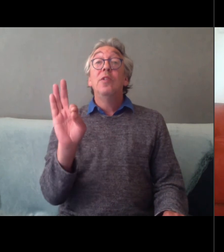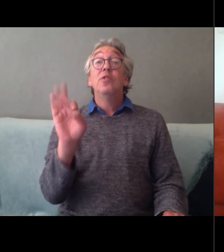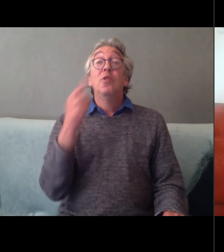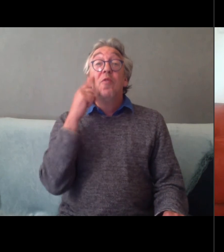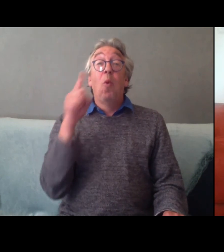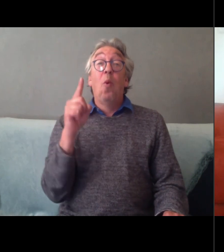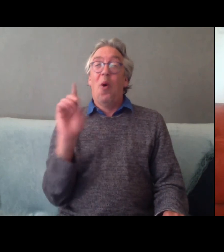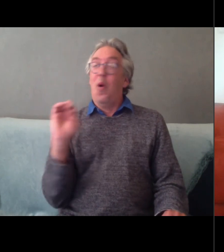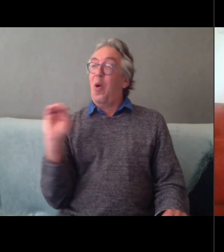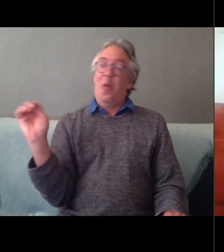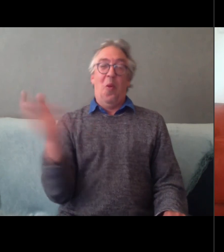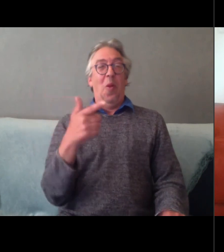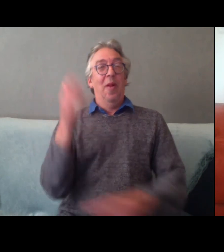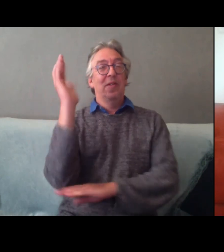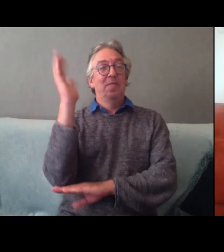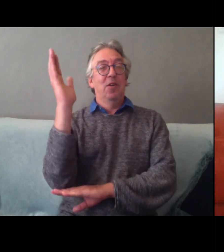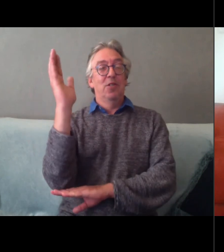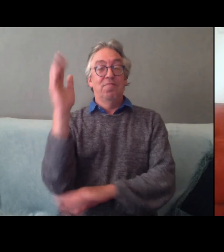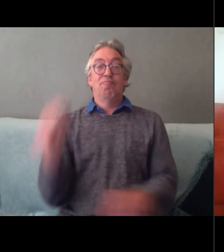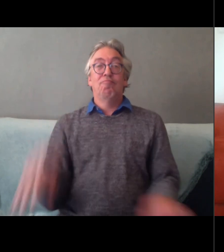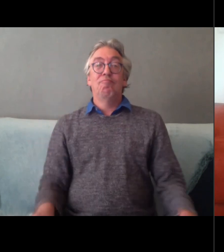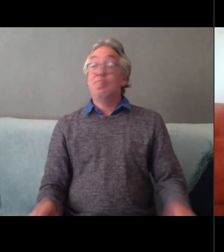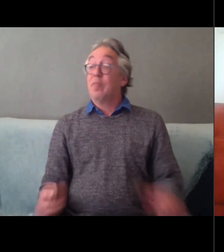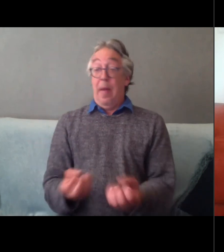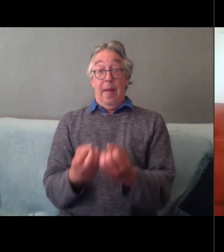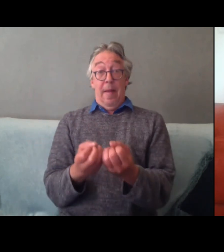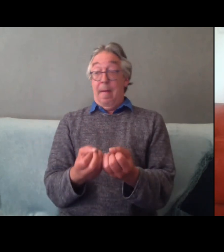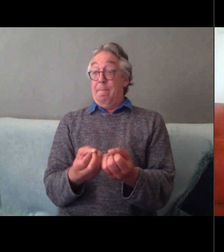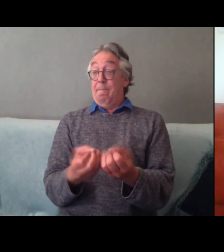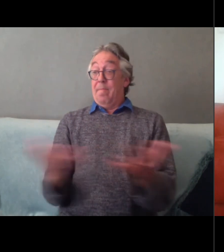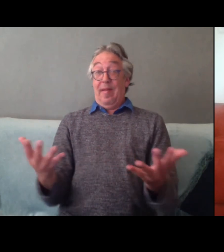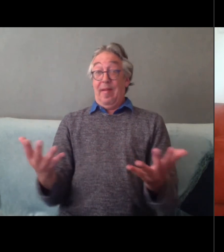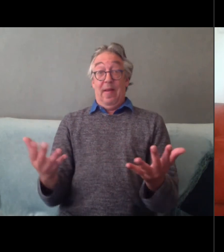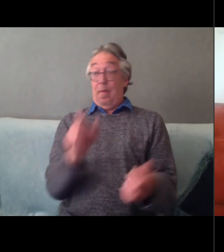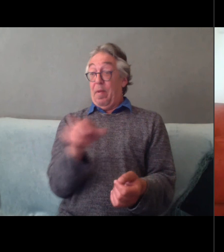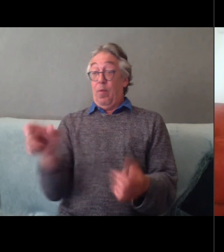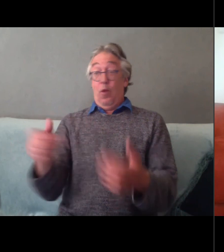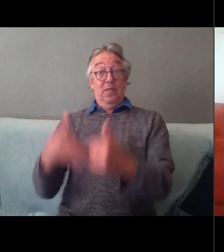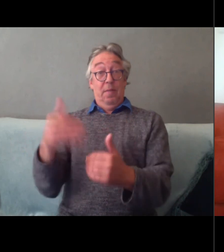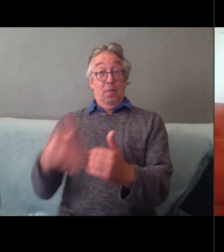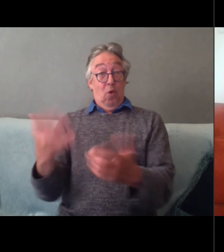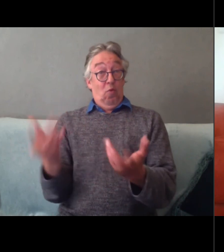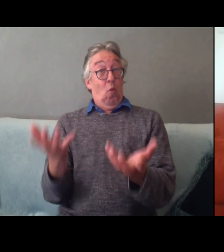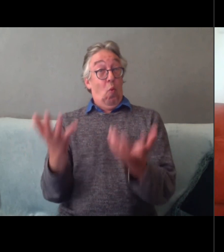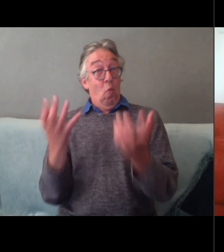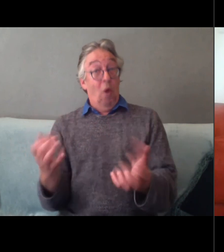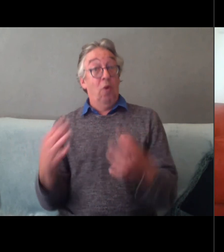There are many persons with disabilities themselves who want to be volunteering within their community